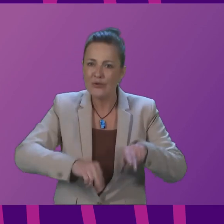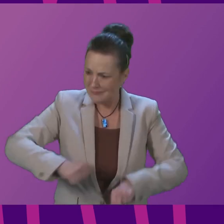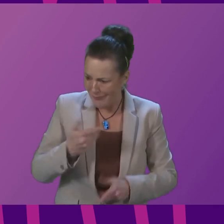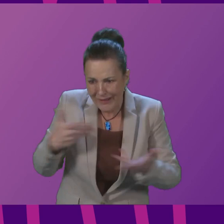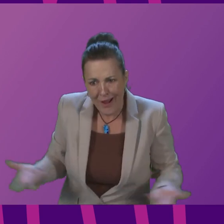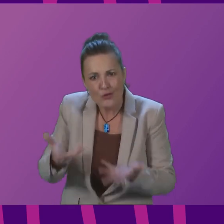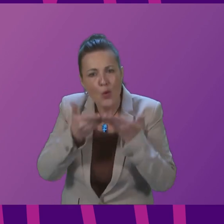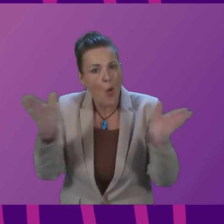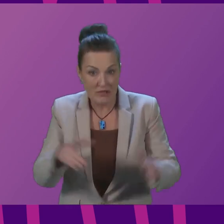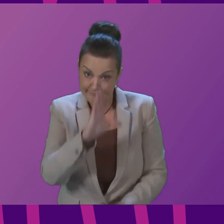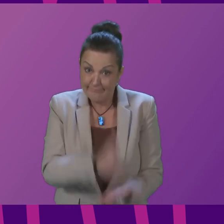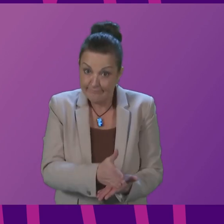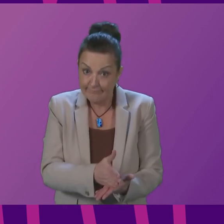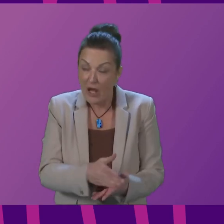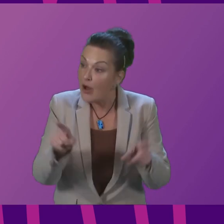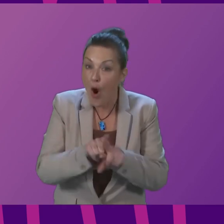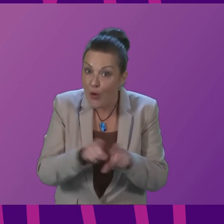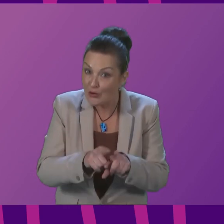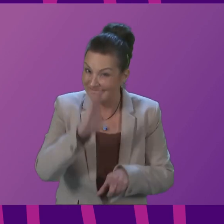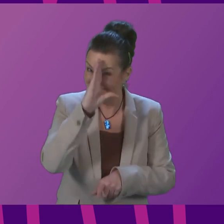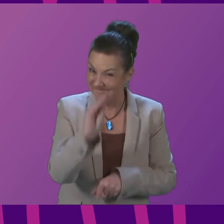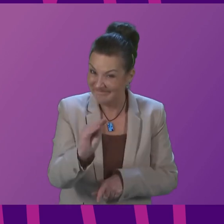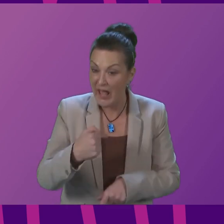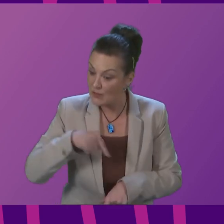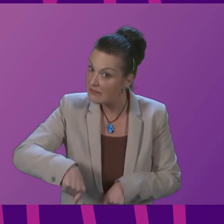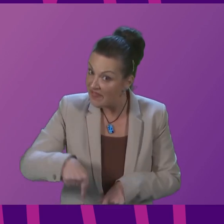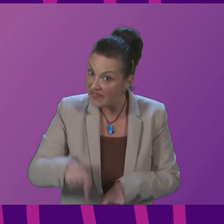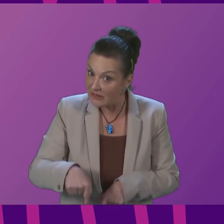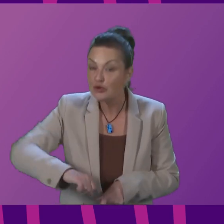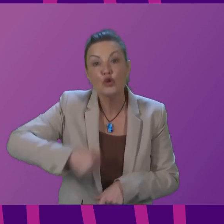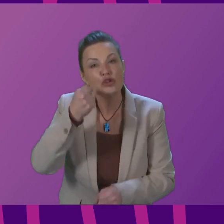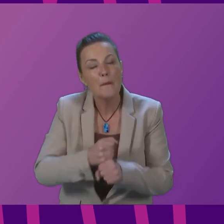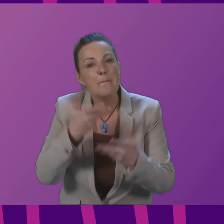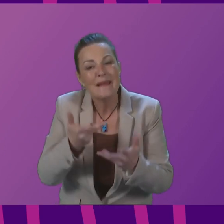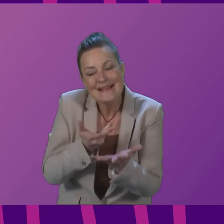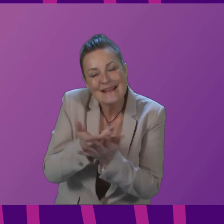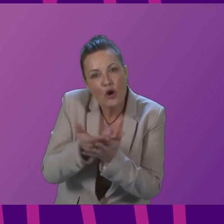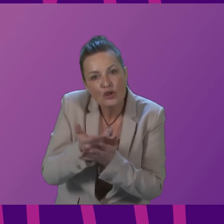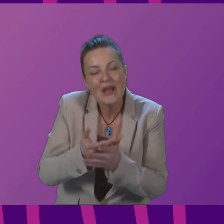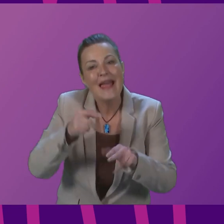I point again to the fact that it was the Scottish Government that negotiated with FMEL’s